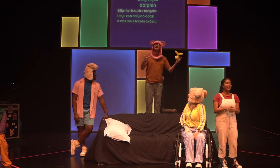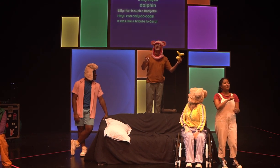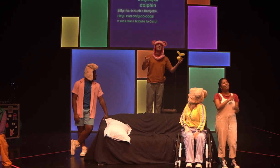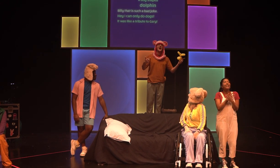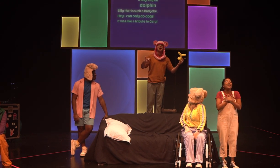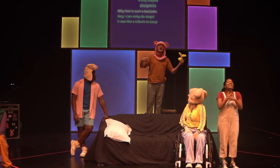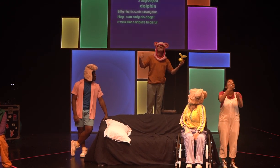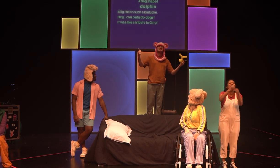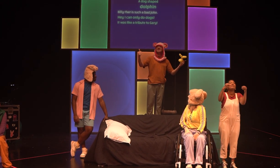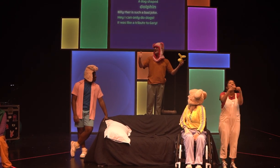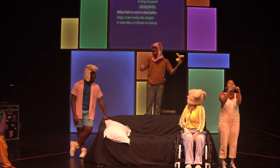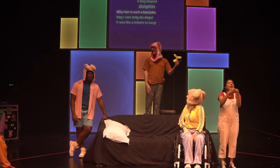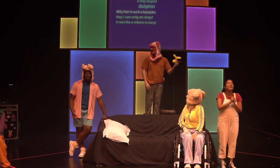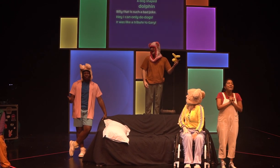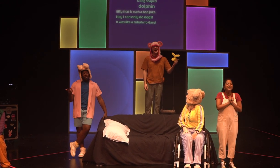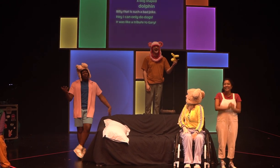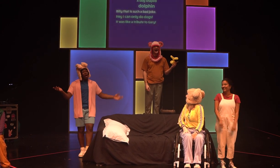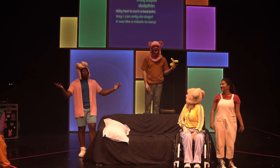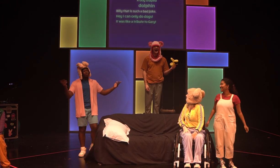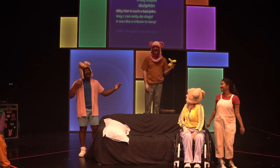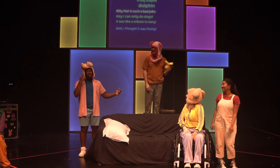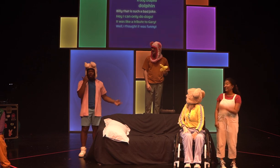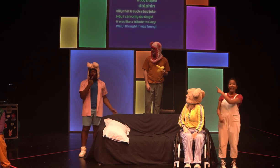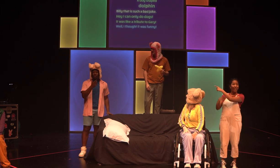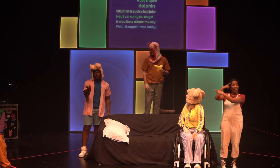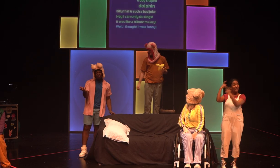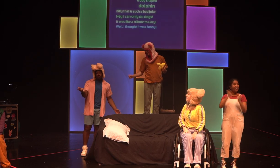a tribute to Gary Barlow! - Well, I thought it was funny.